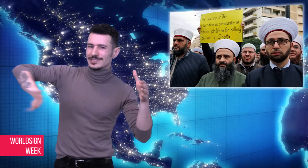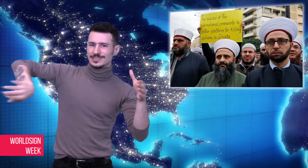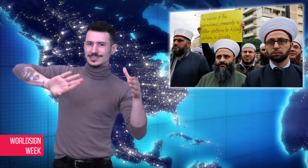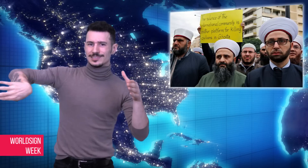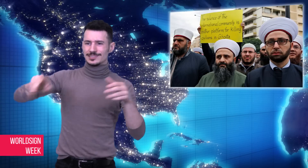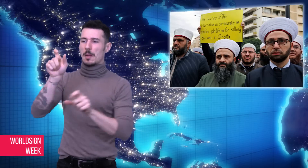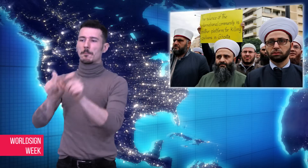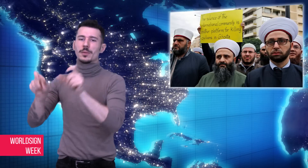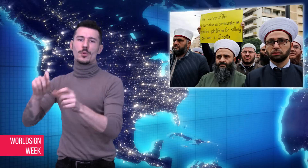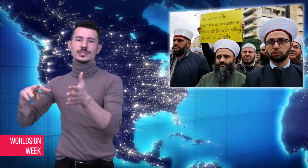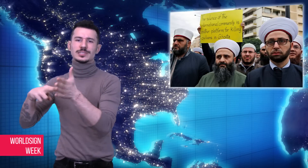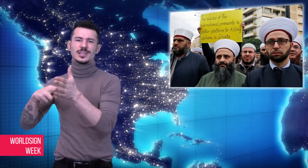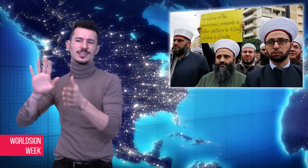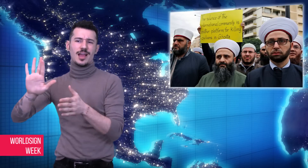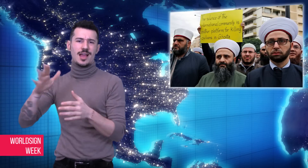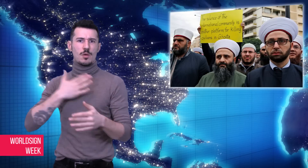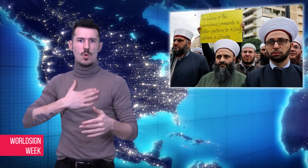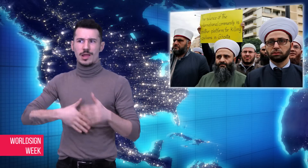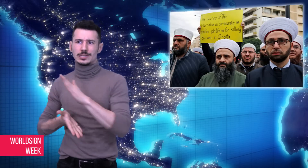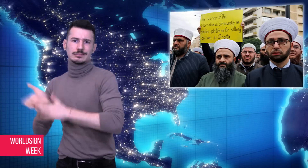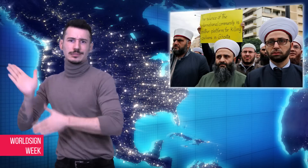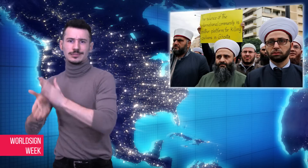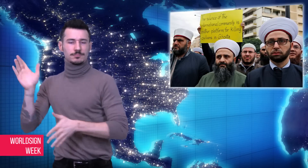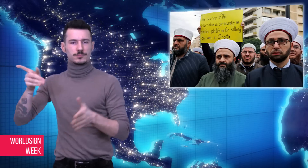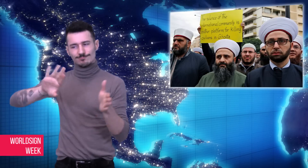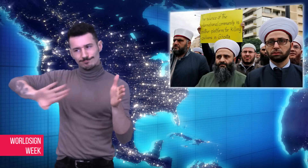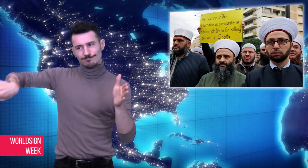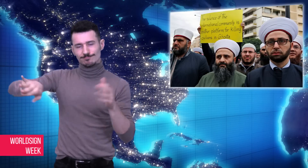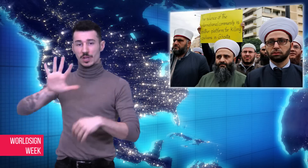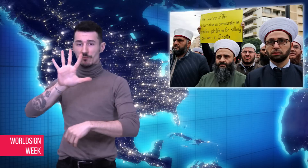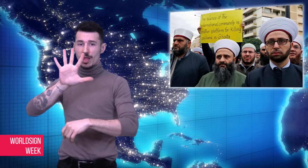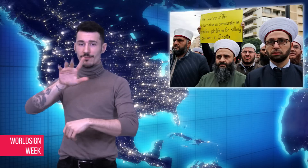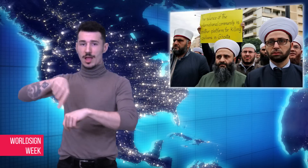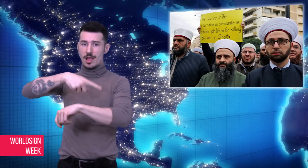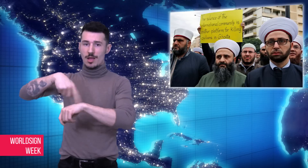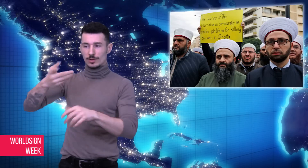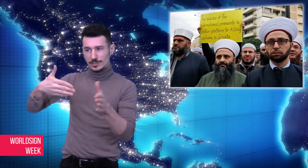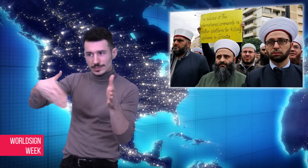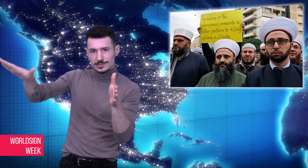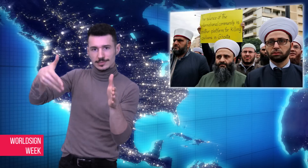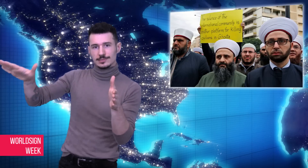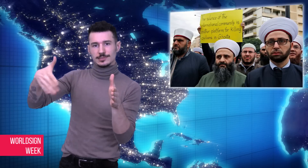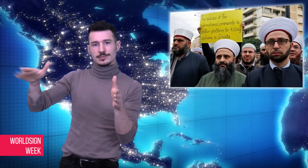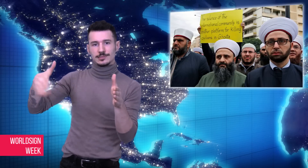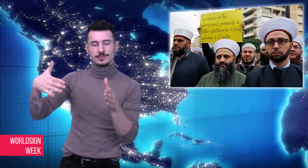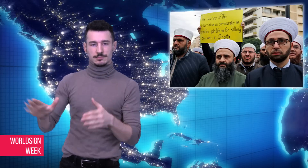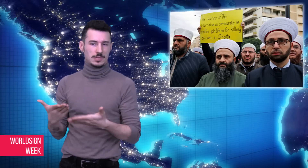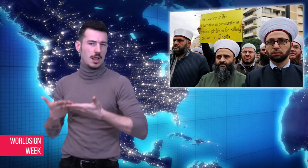continued to mount, and the government